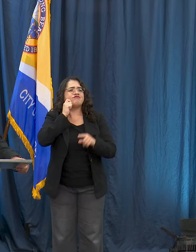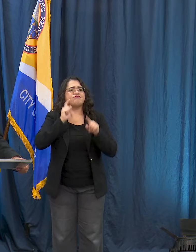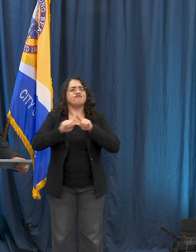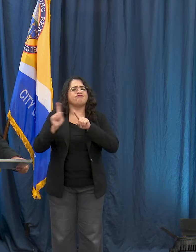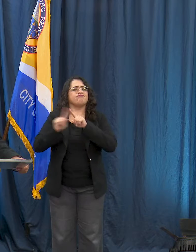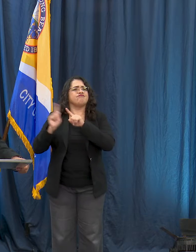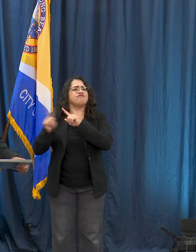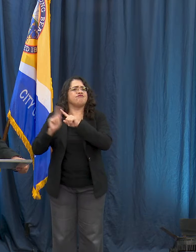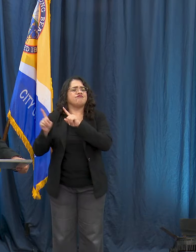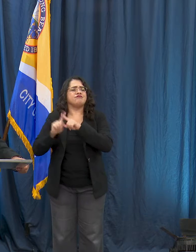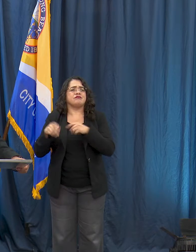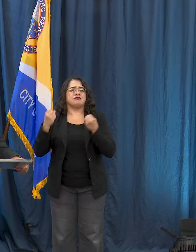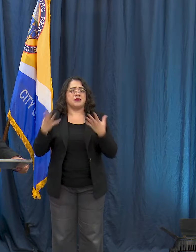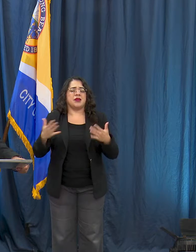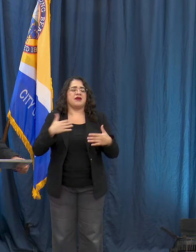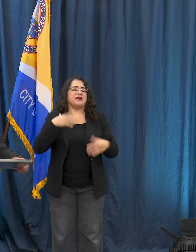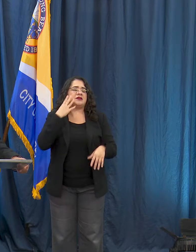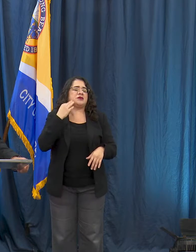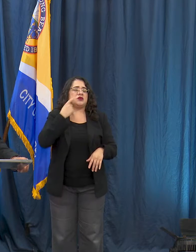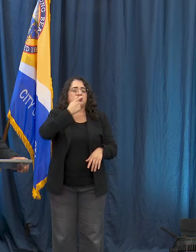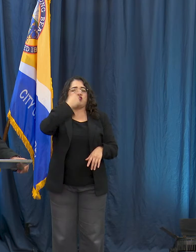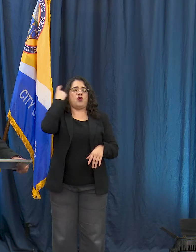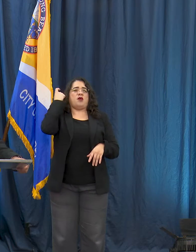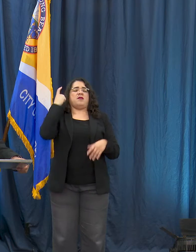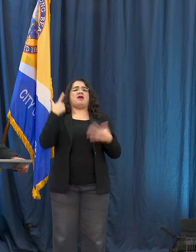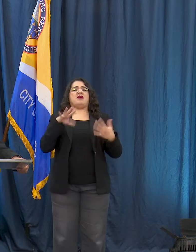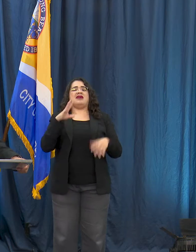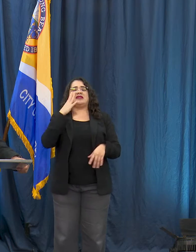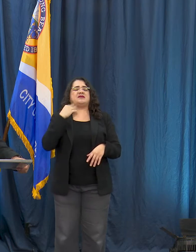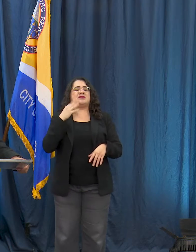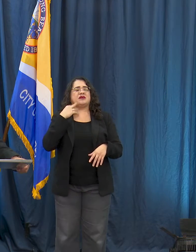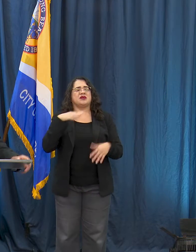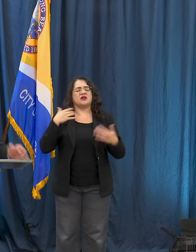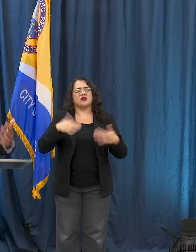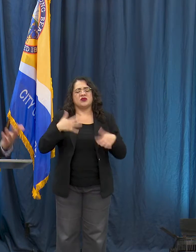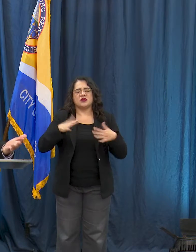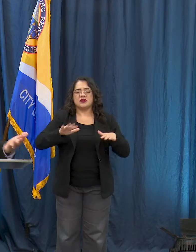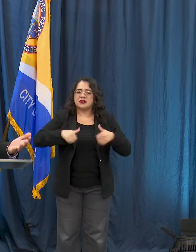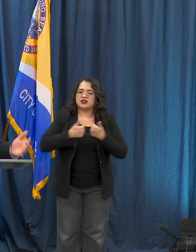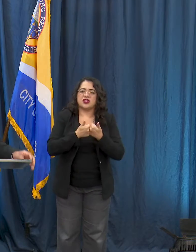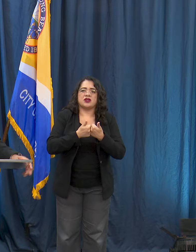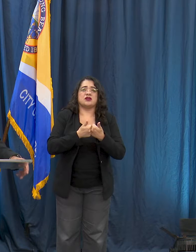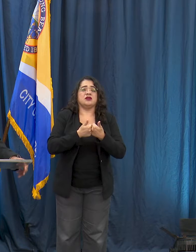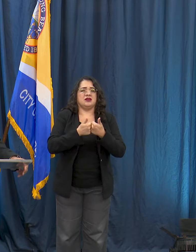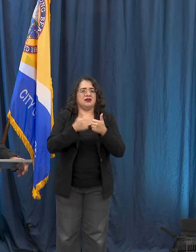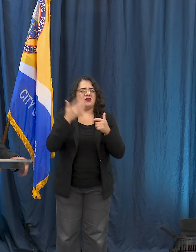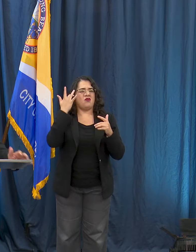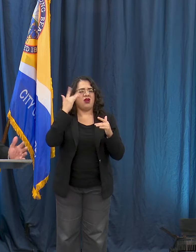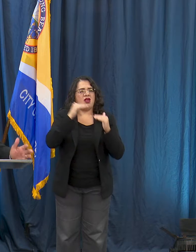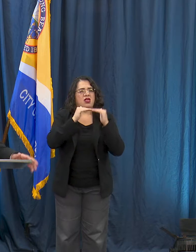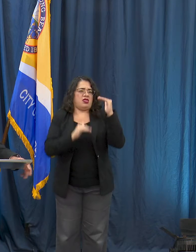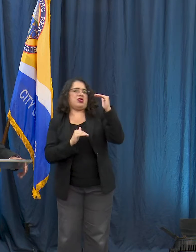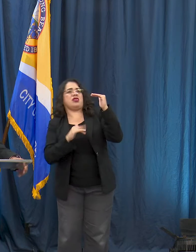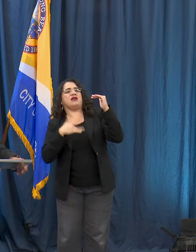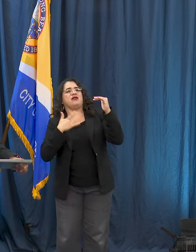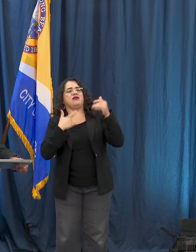trauma and difficult experiences in their own lives around injustice. And this YMCA program,